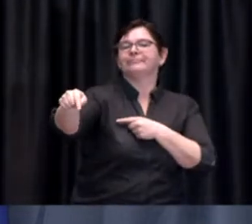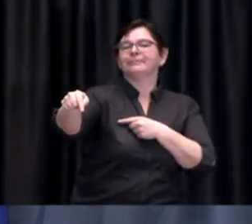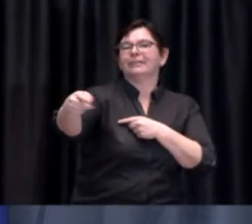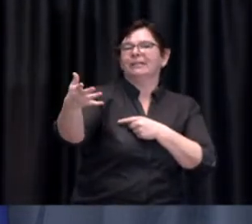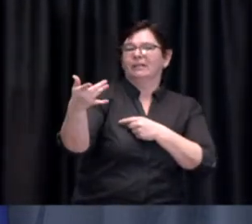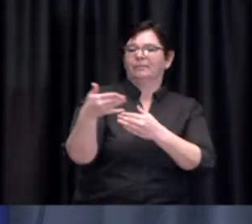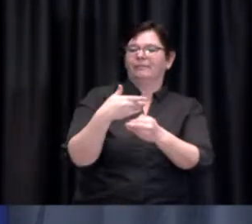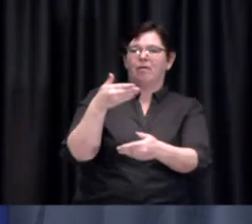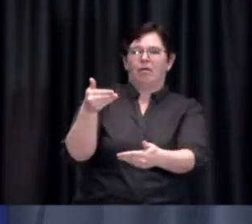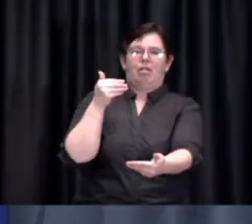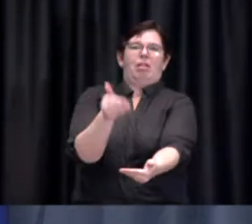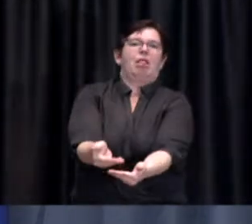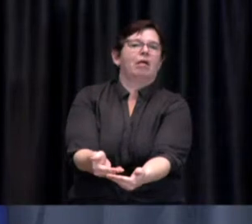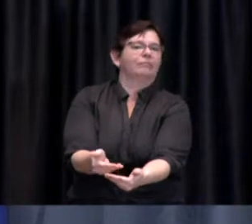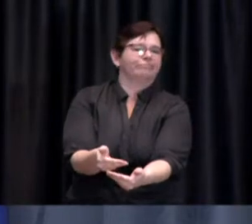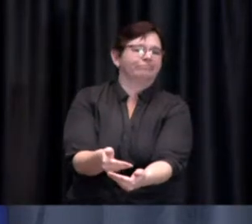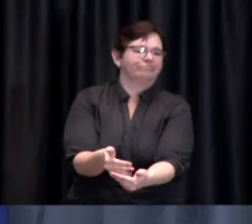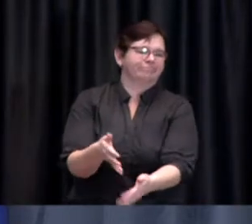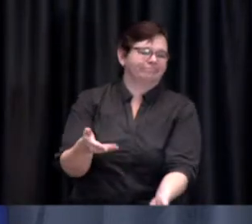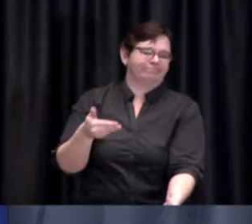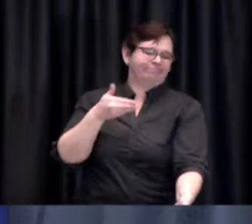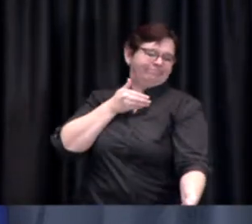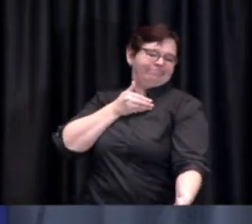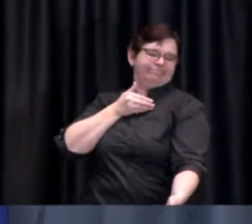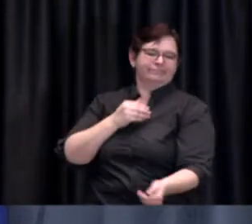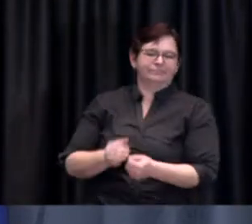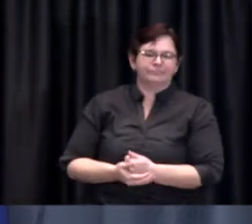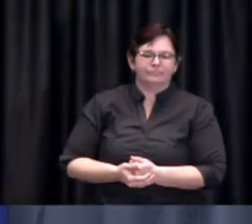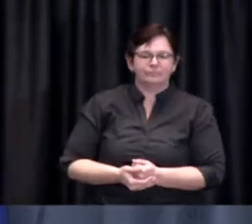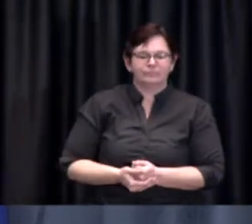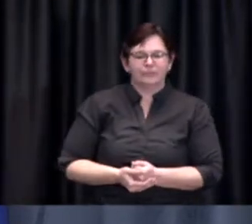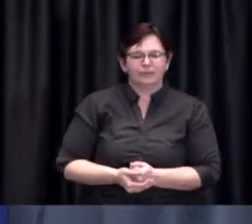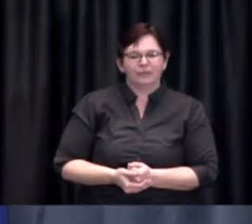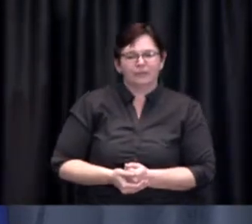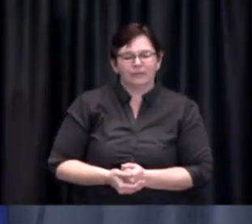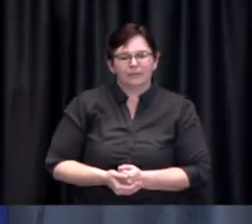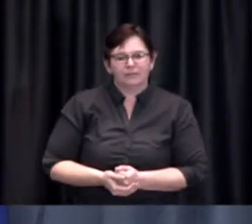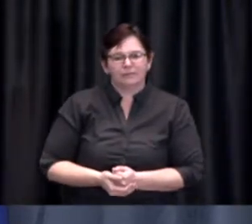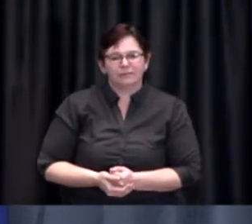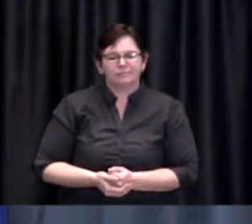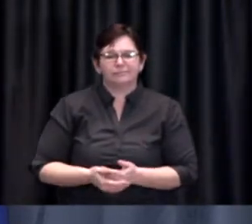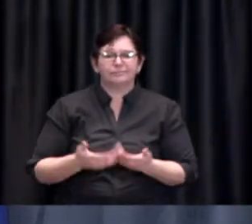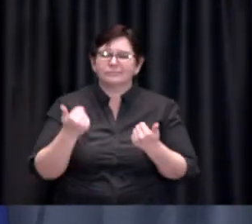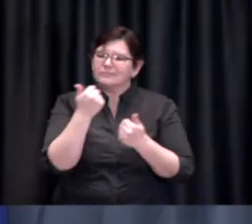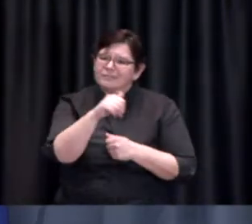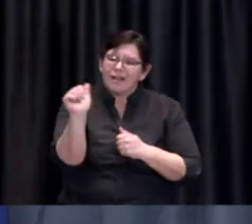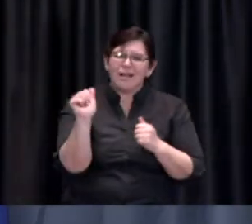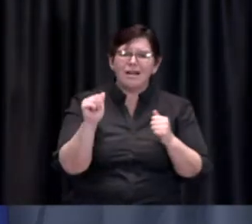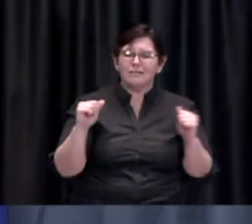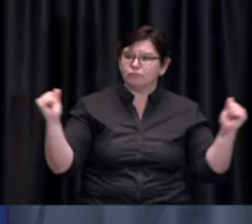and so on and due to large crowd size these present higher public health risks